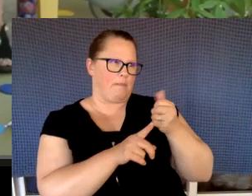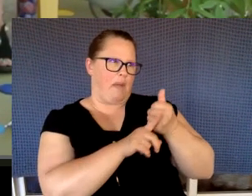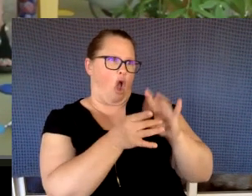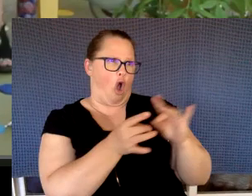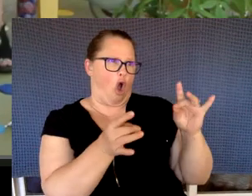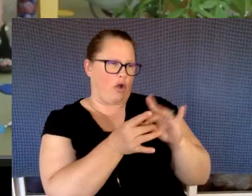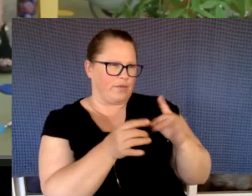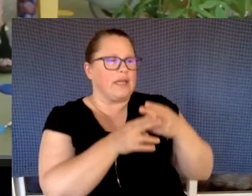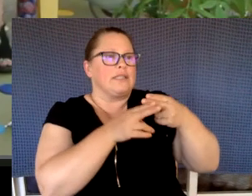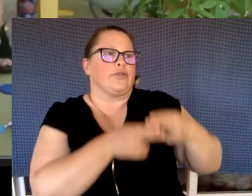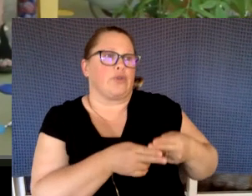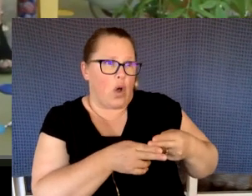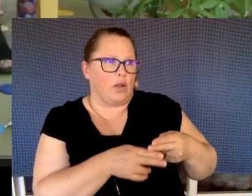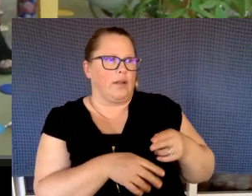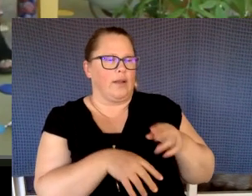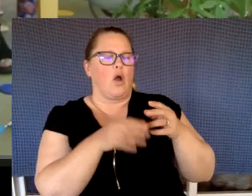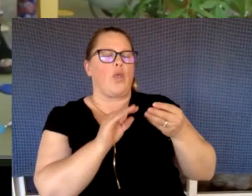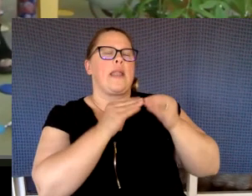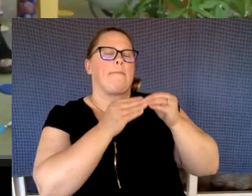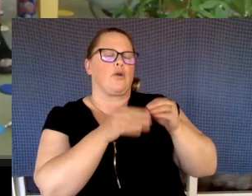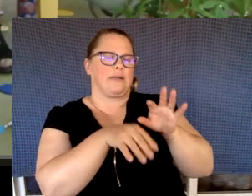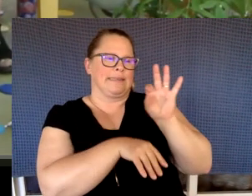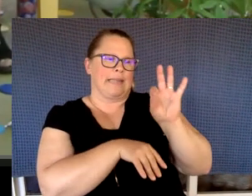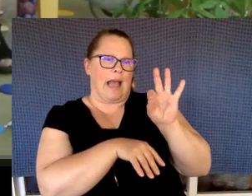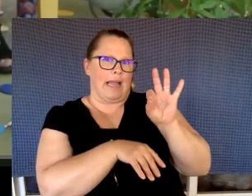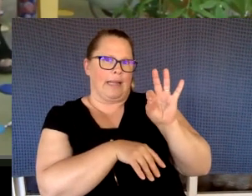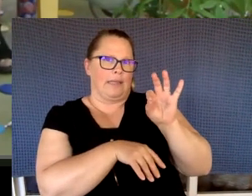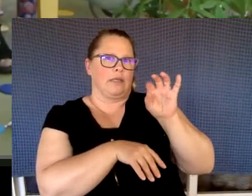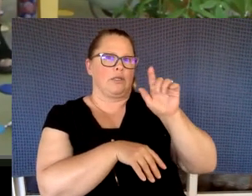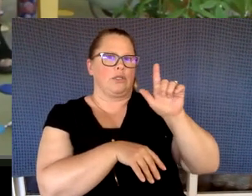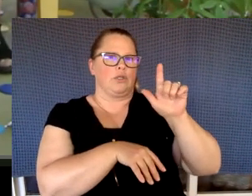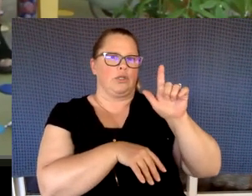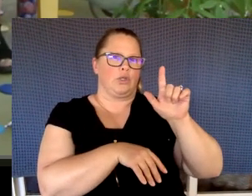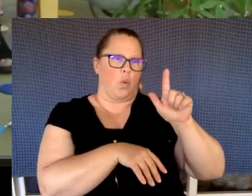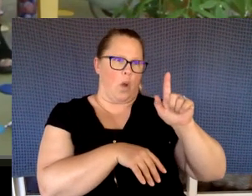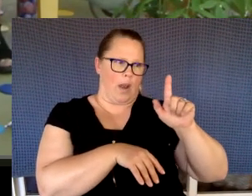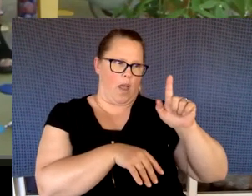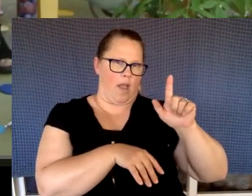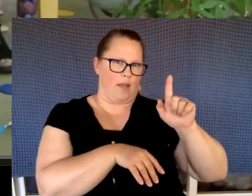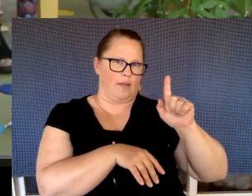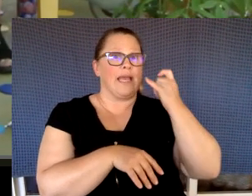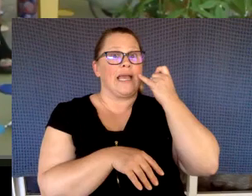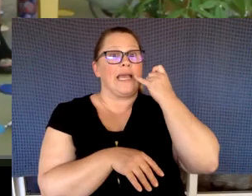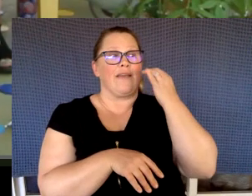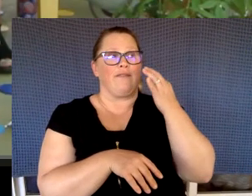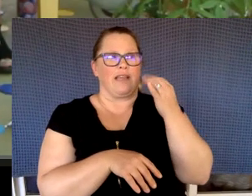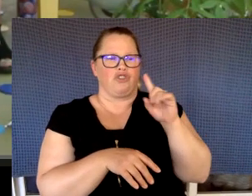are is 9 21. So if you're looking for a biography it's 9 21 and it's just for